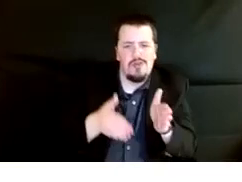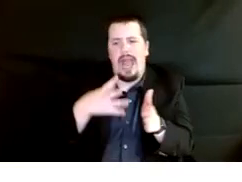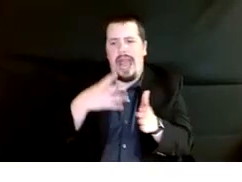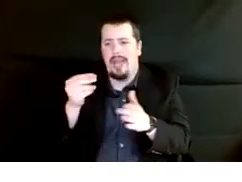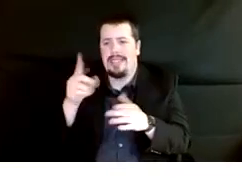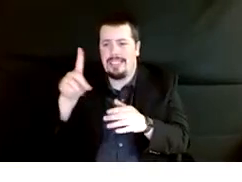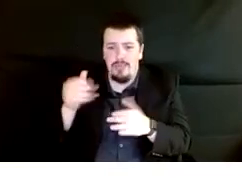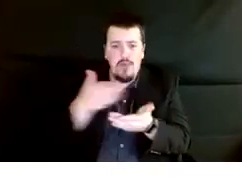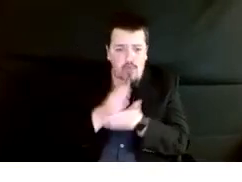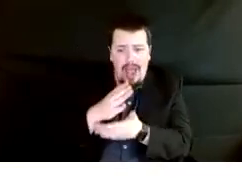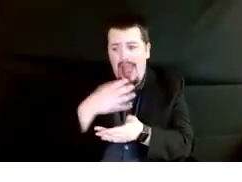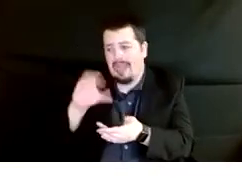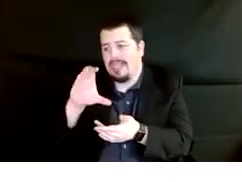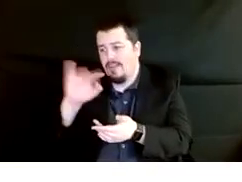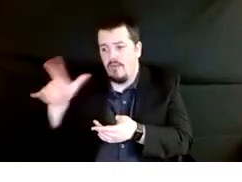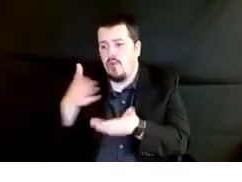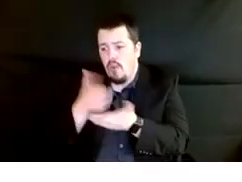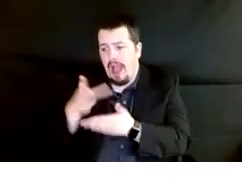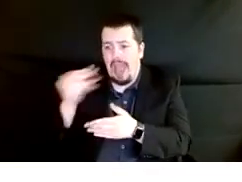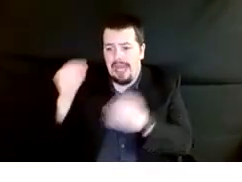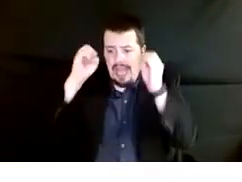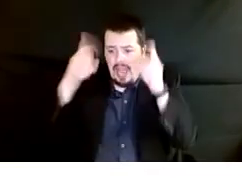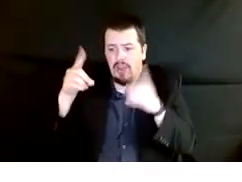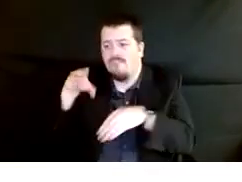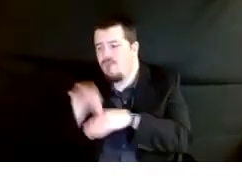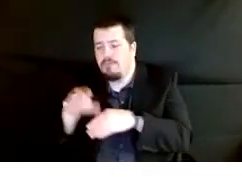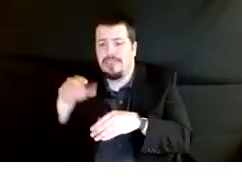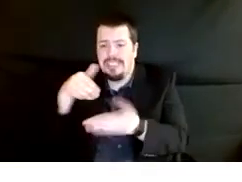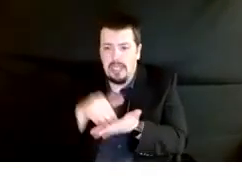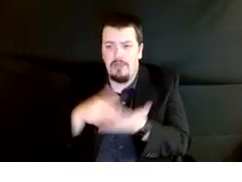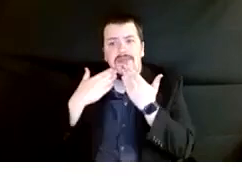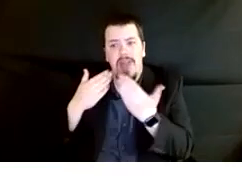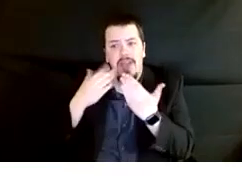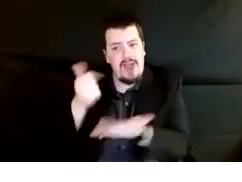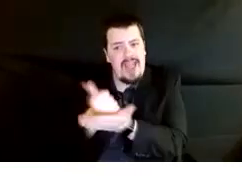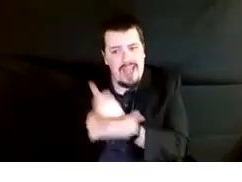Civil Rights Education and Enforcement Center for participating ....yeah so um actually we've got